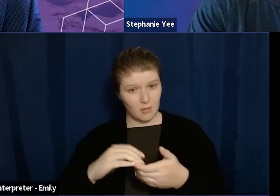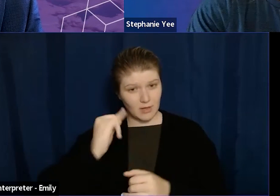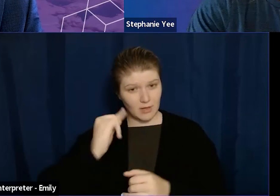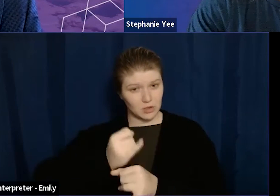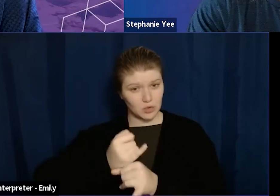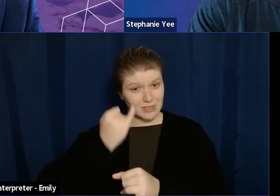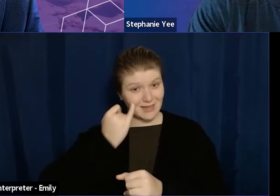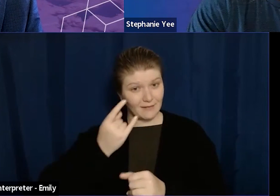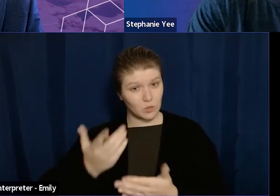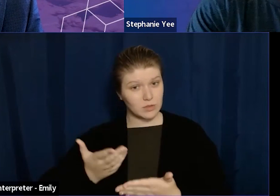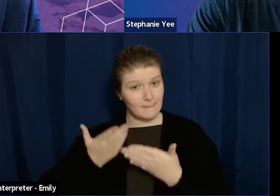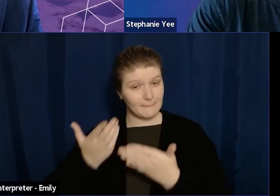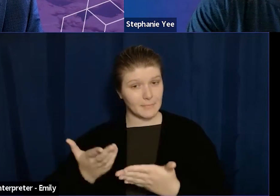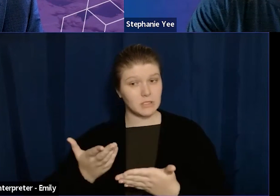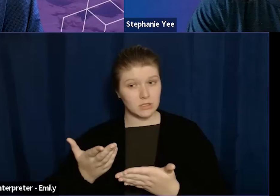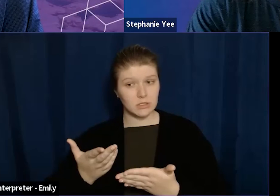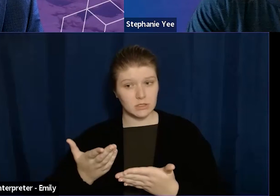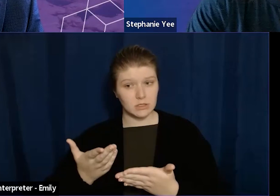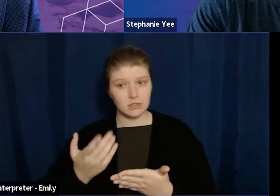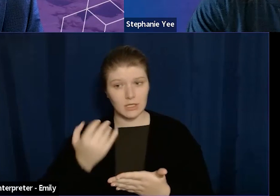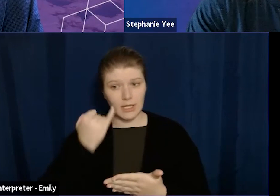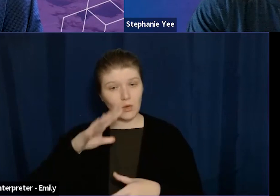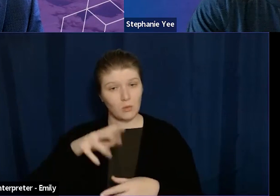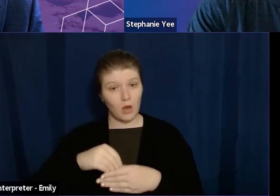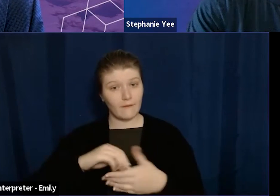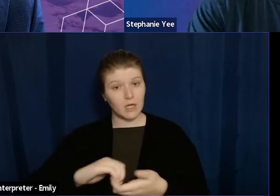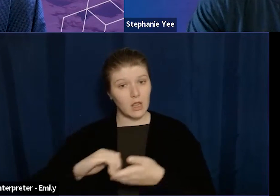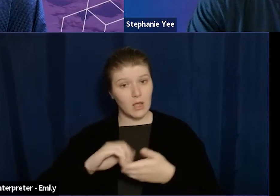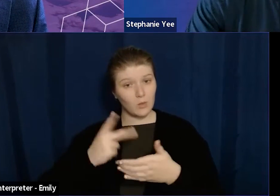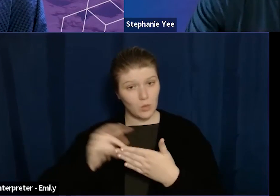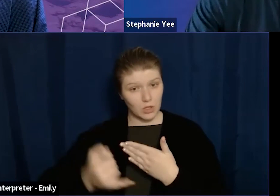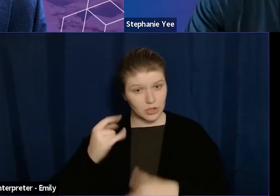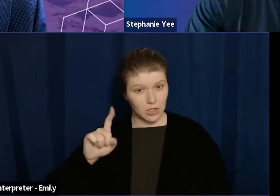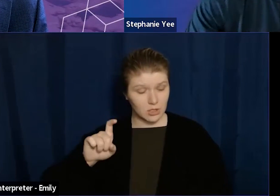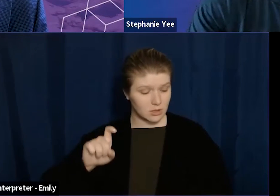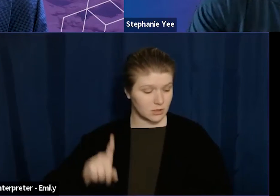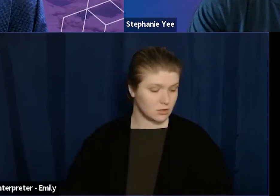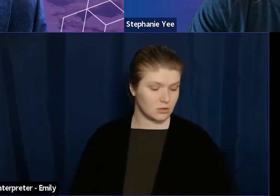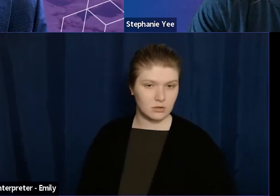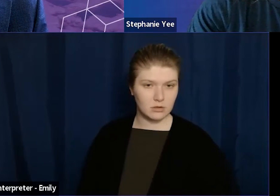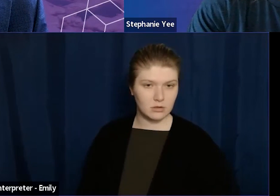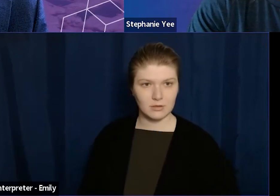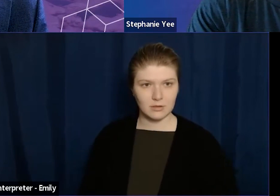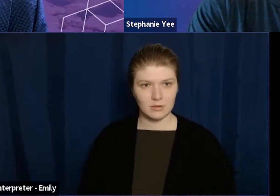or if you are part of a collaborative project? Stephanie Yee: So I'm seeing some comments from people